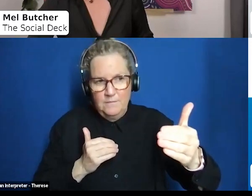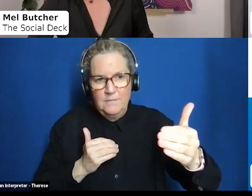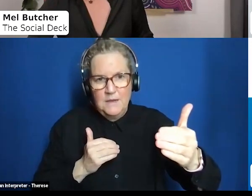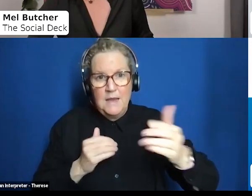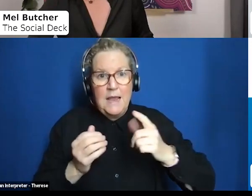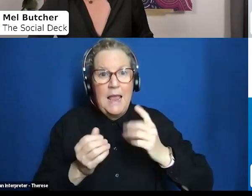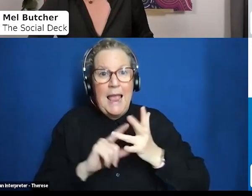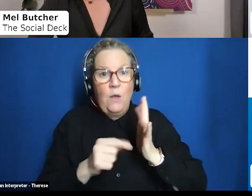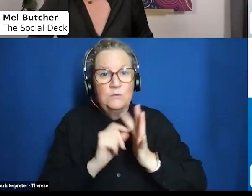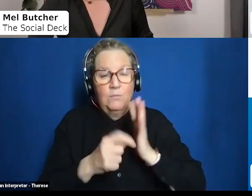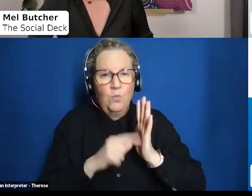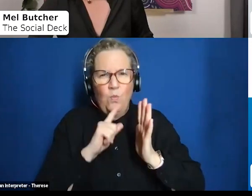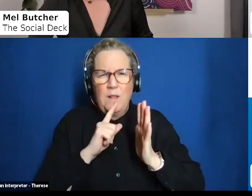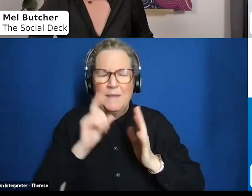for Australia.